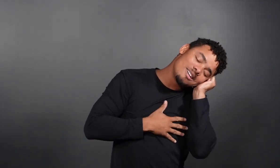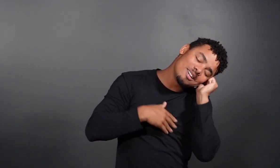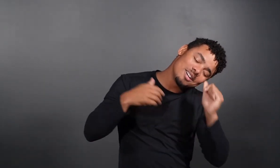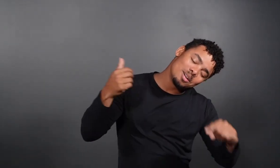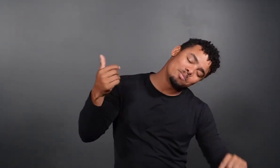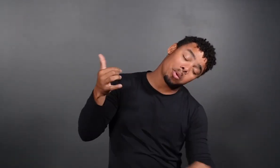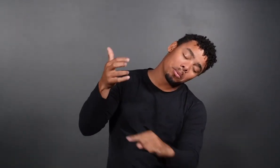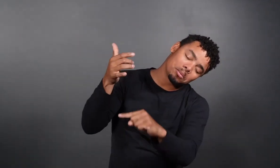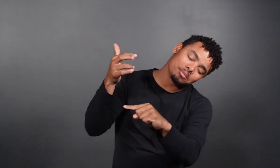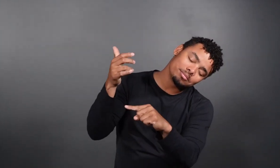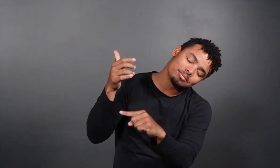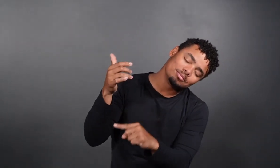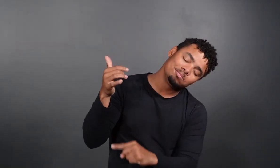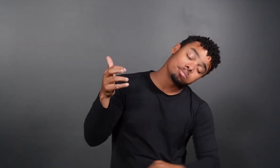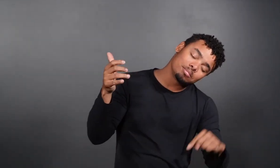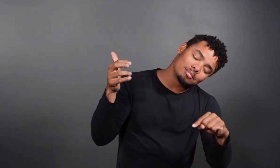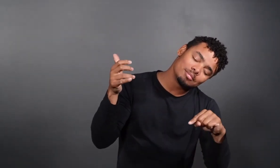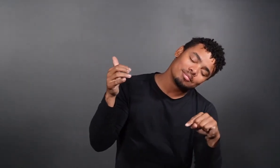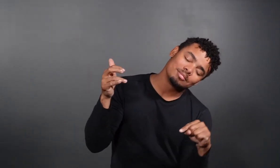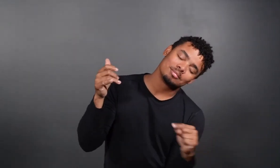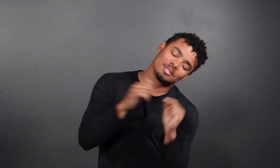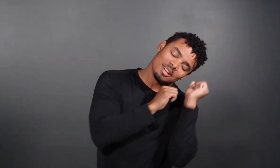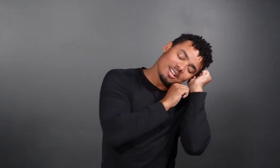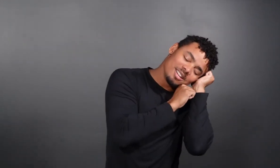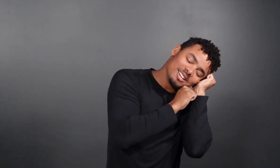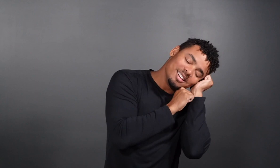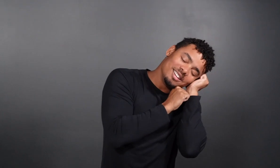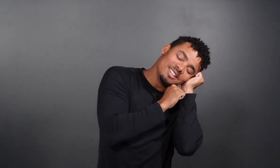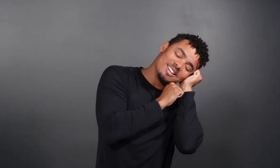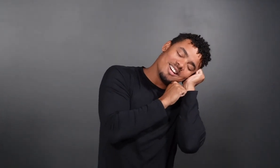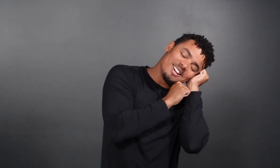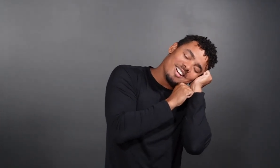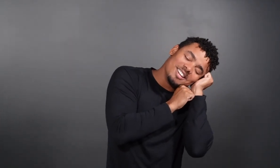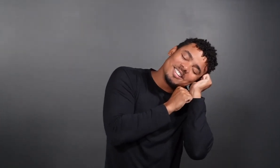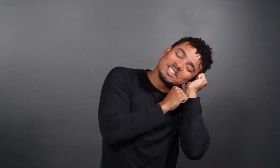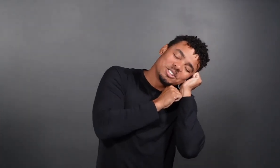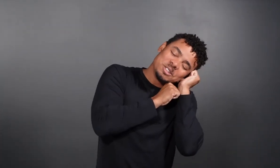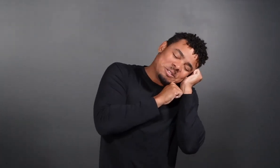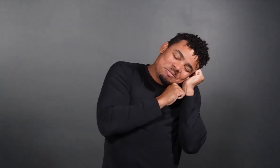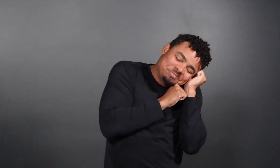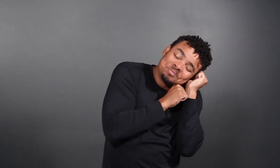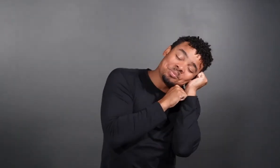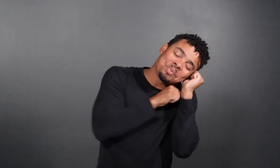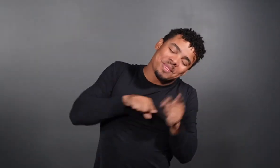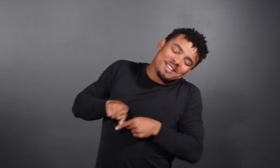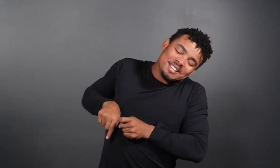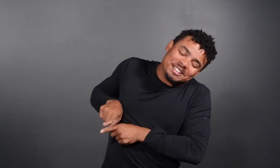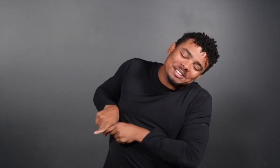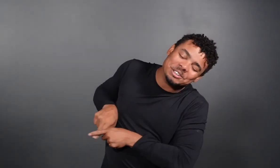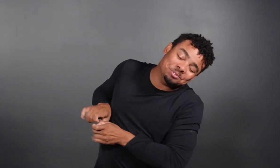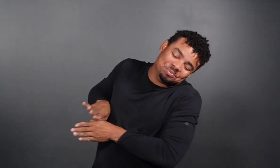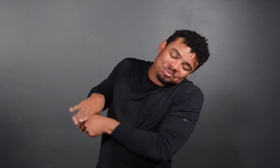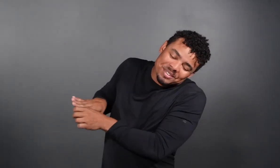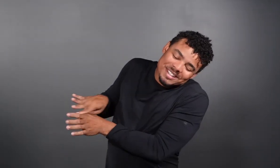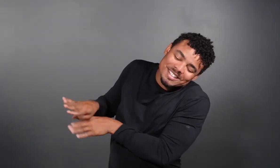as the bow moves the cello a rocking motion rejoicing motion feet a flutter